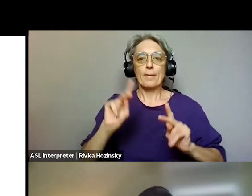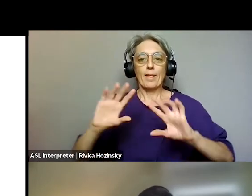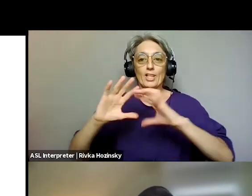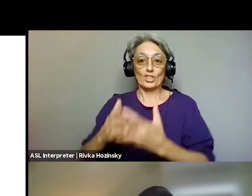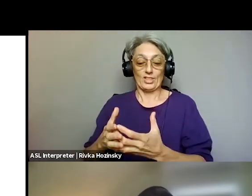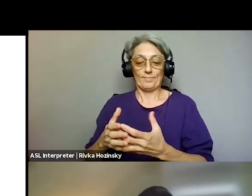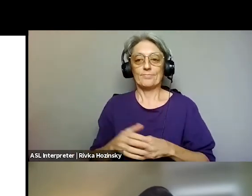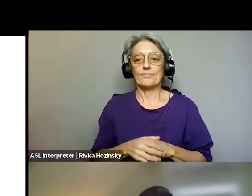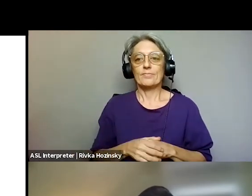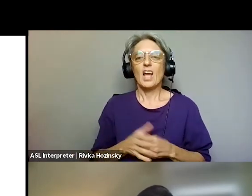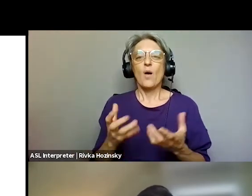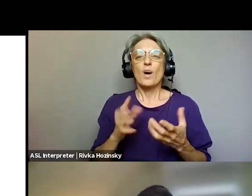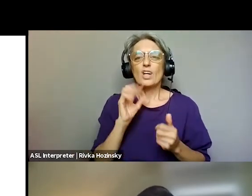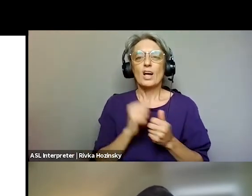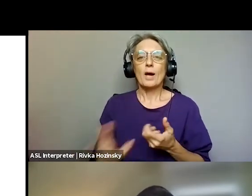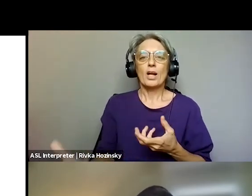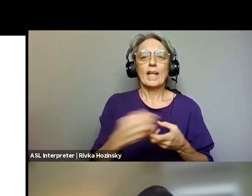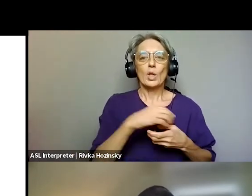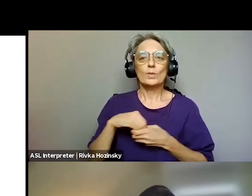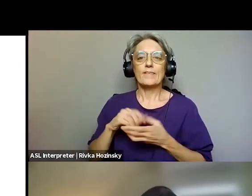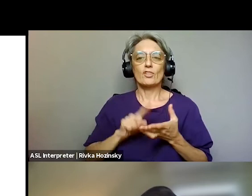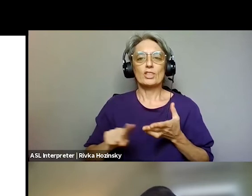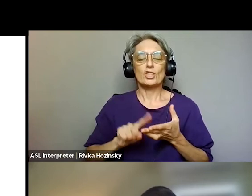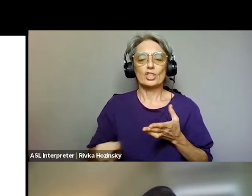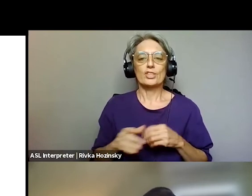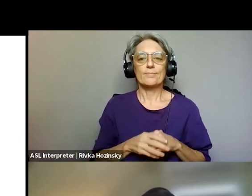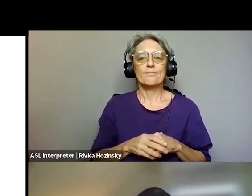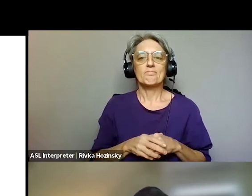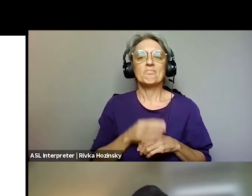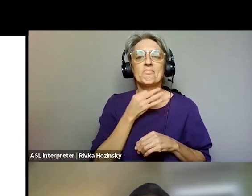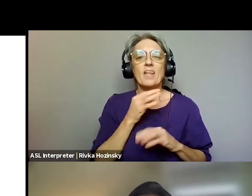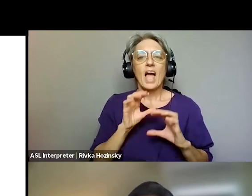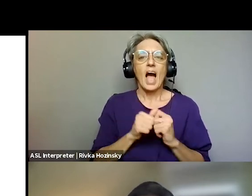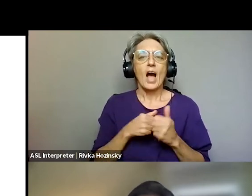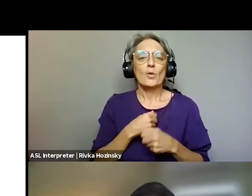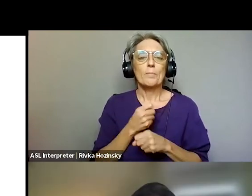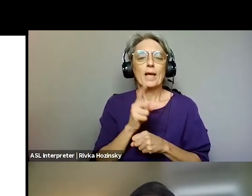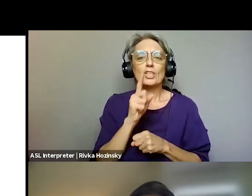inclusive research. So how can we ensure that our research process from study design to